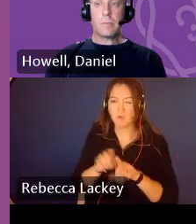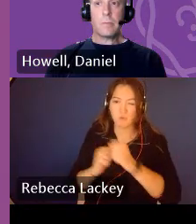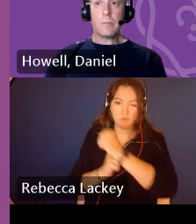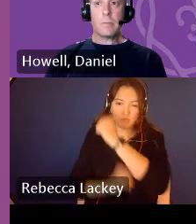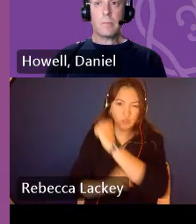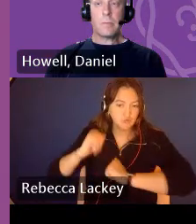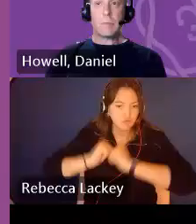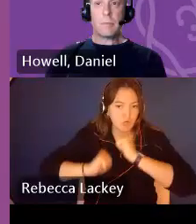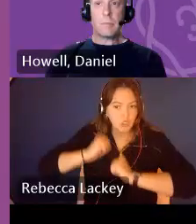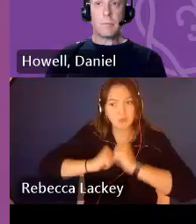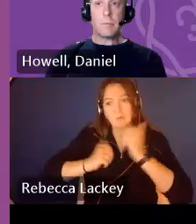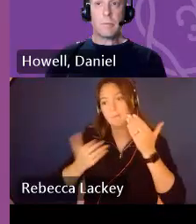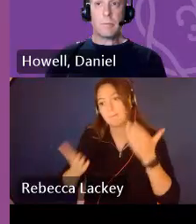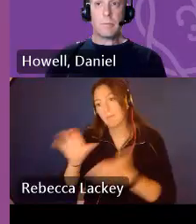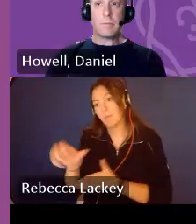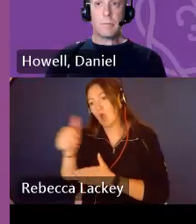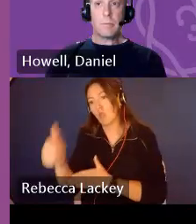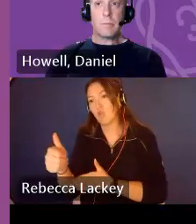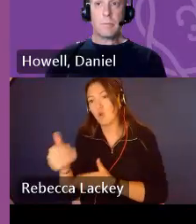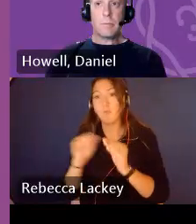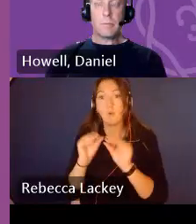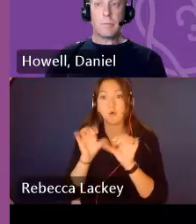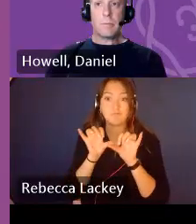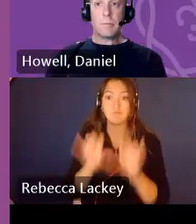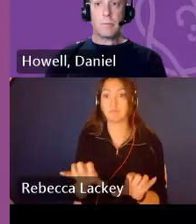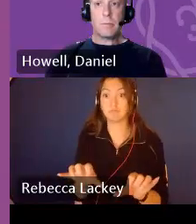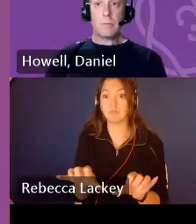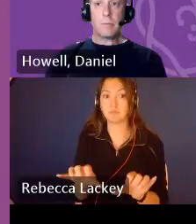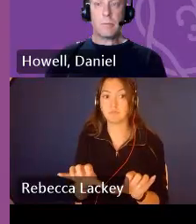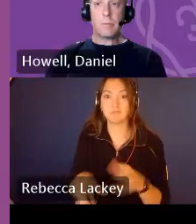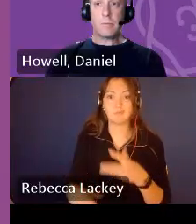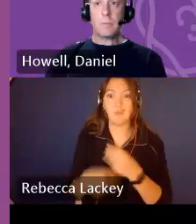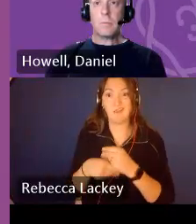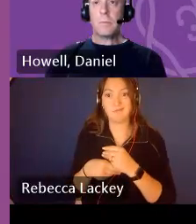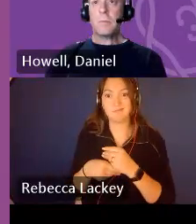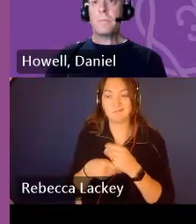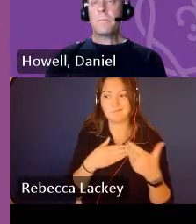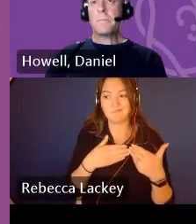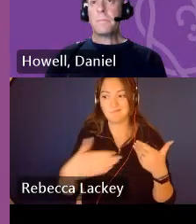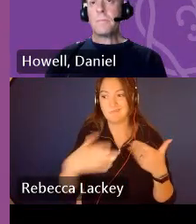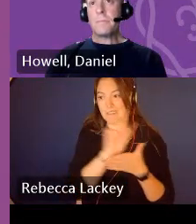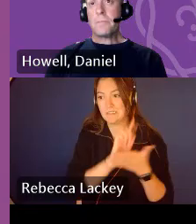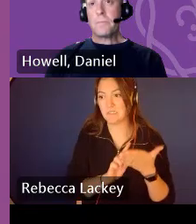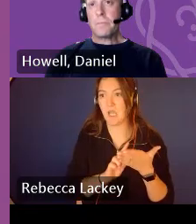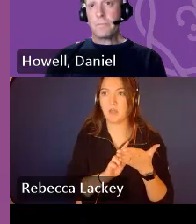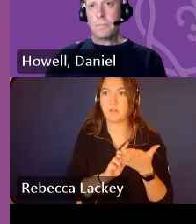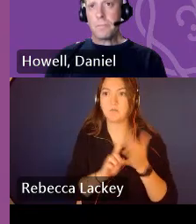Um there may be other more permanent easements as we get into the uh design of the replacement